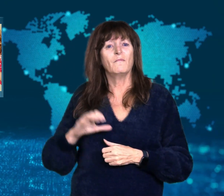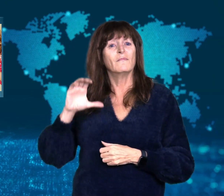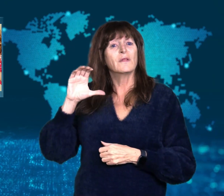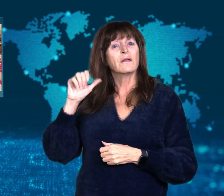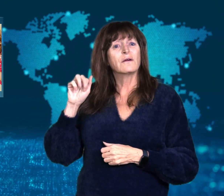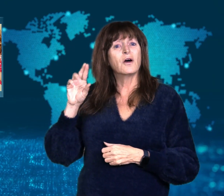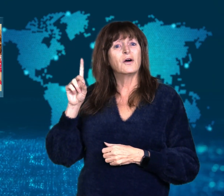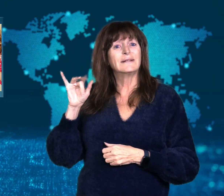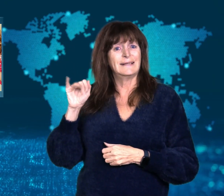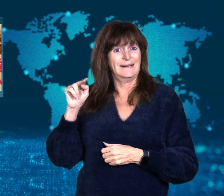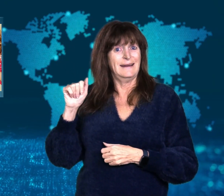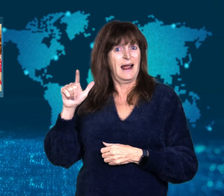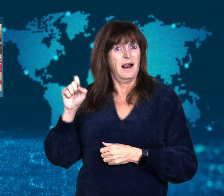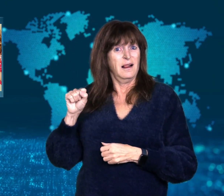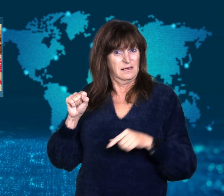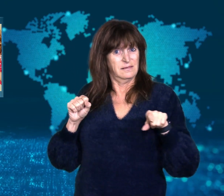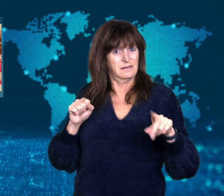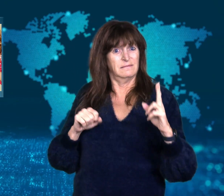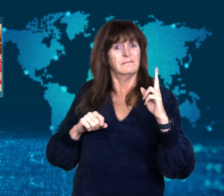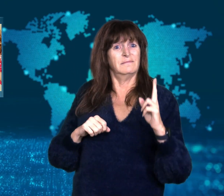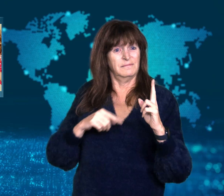in their new homes.